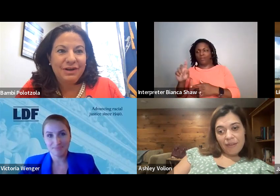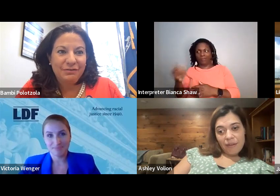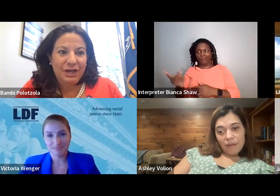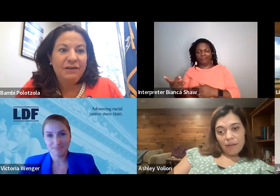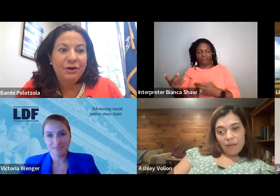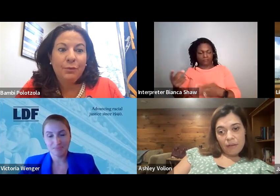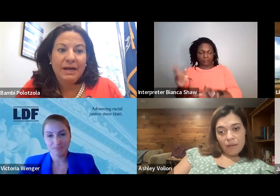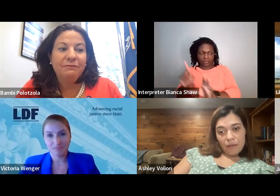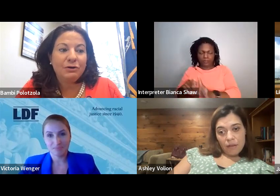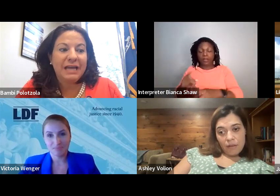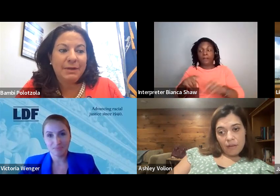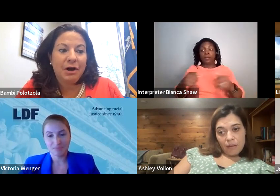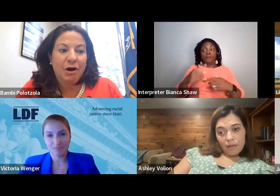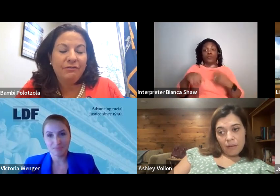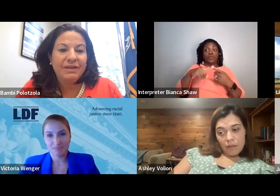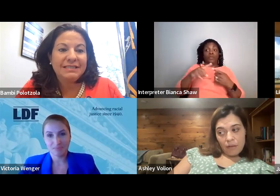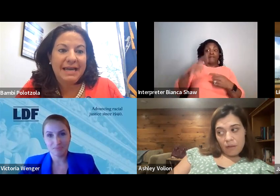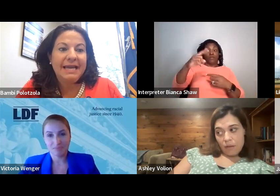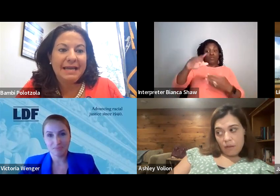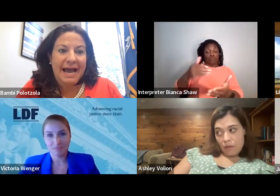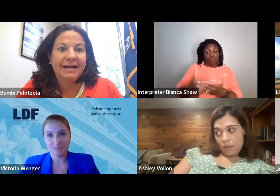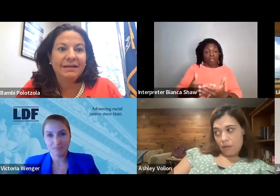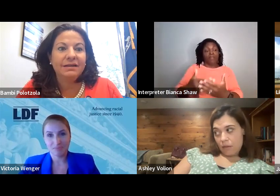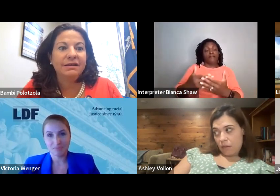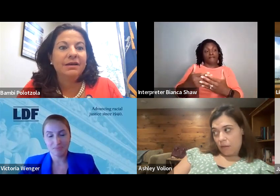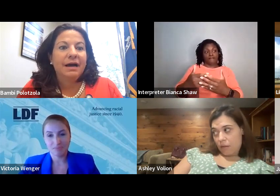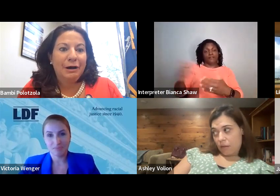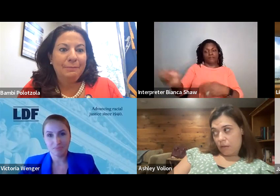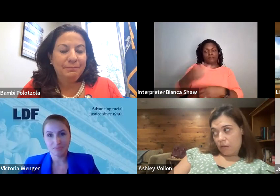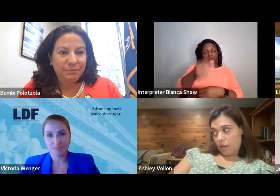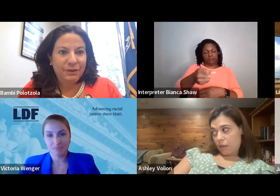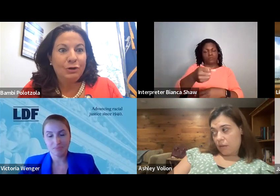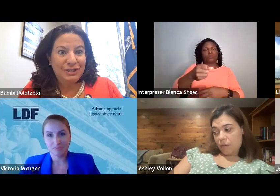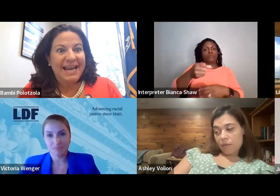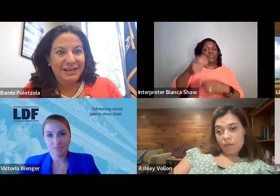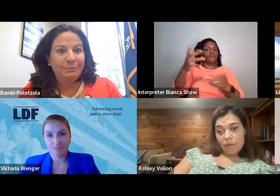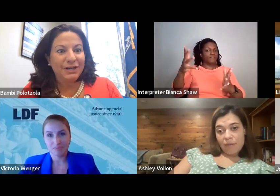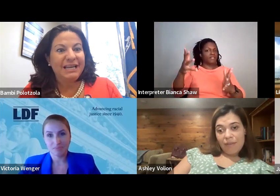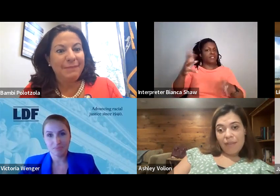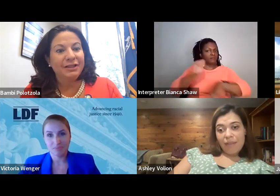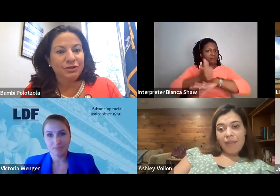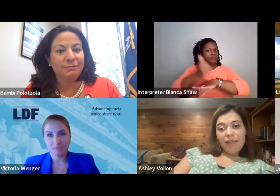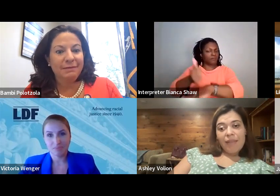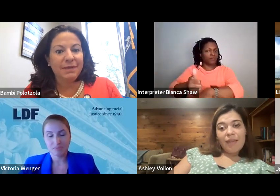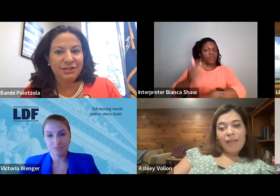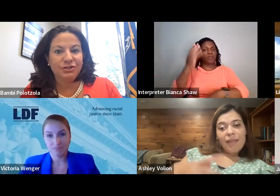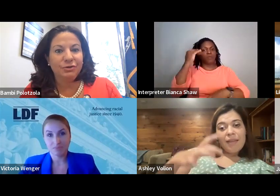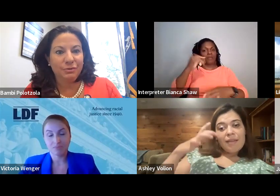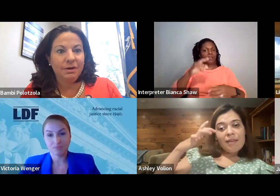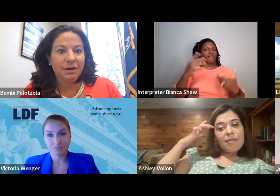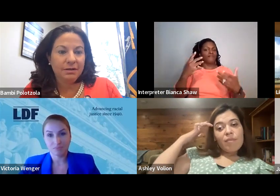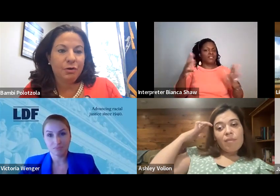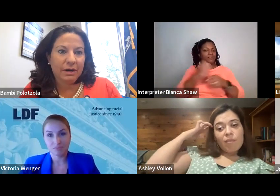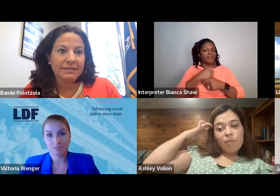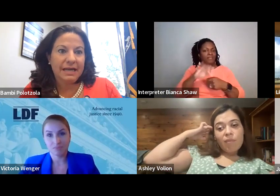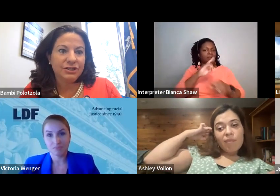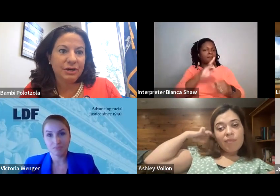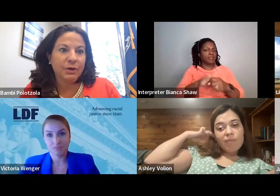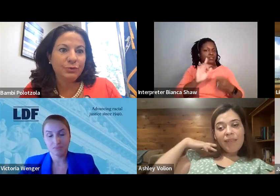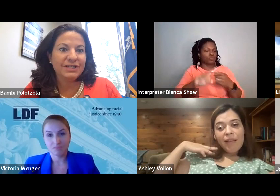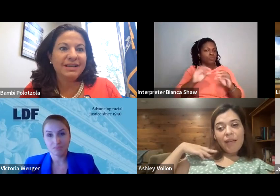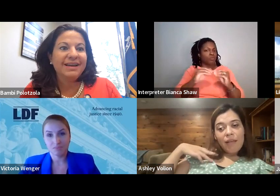When he first came into office he enacted those things because he made those commitments to the organization which was you know.